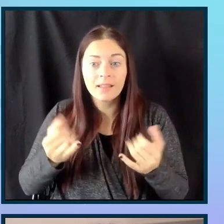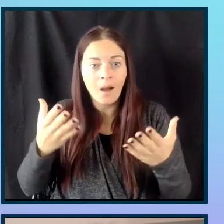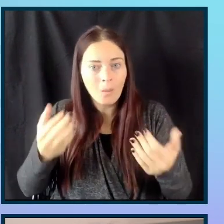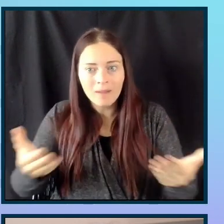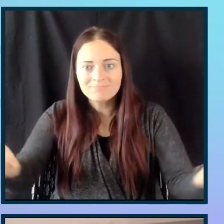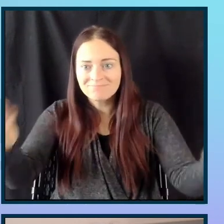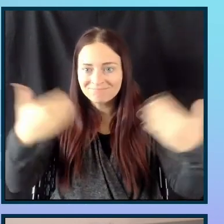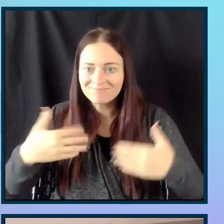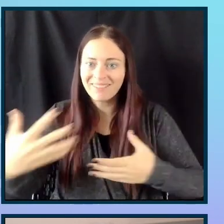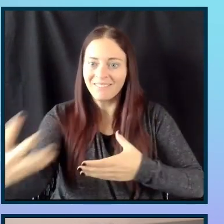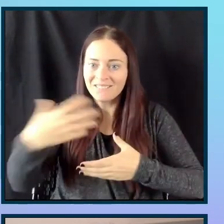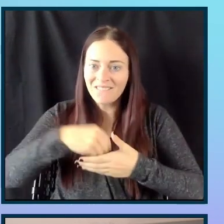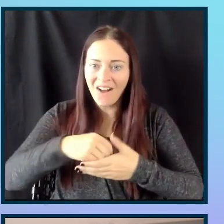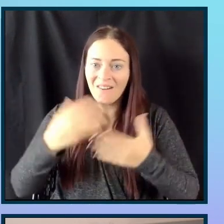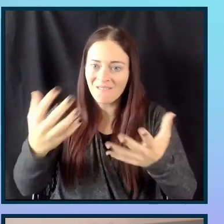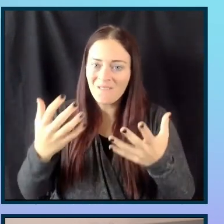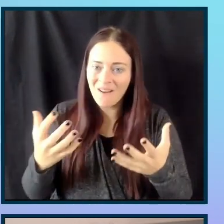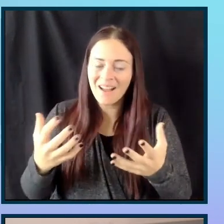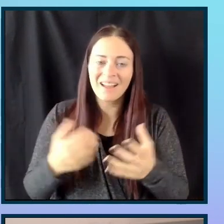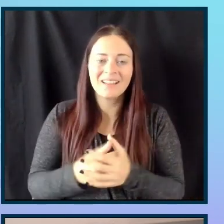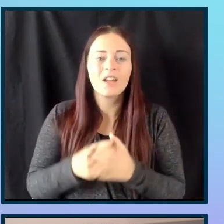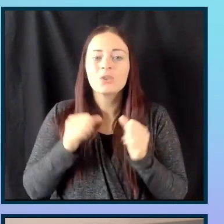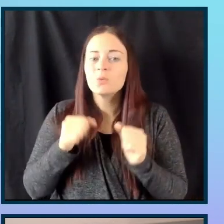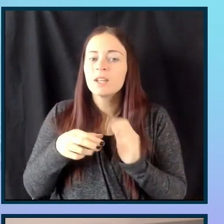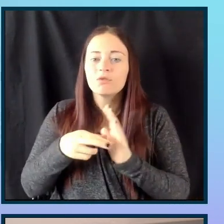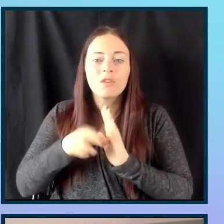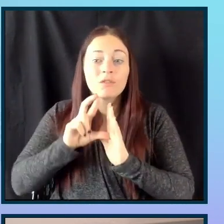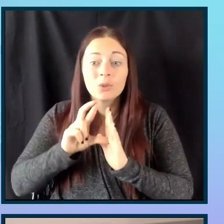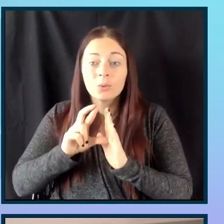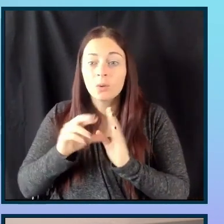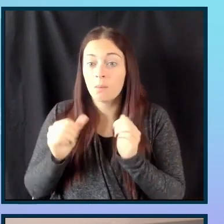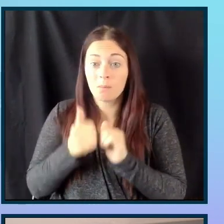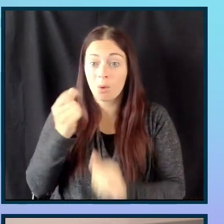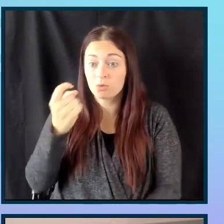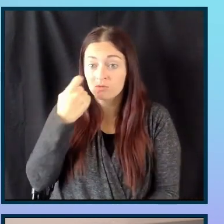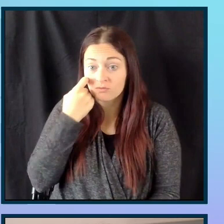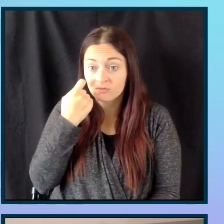You can review the latest drafts on w3.org/TR/wcag-3.0.